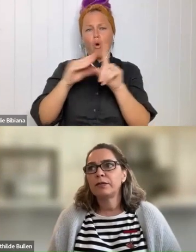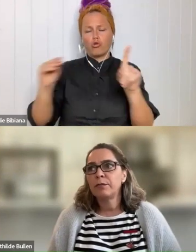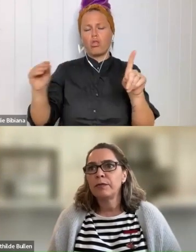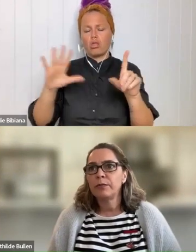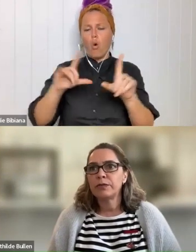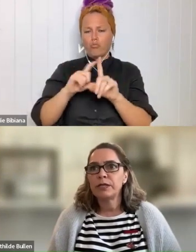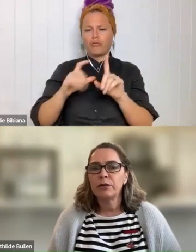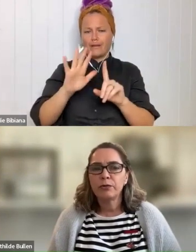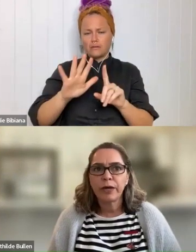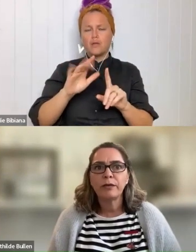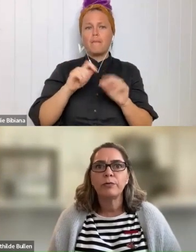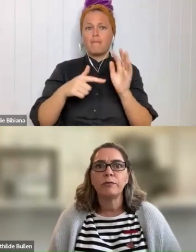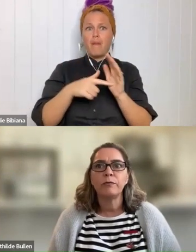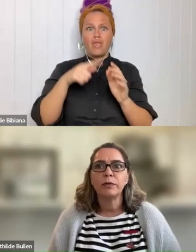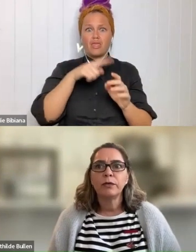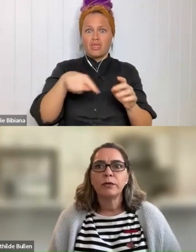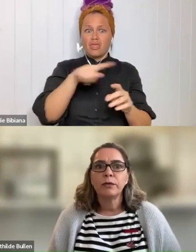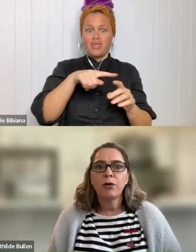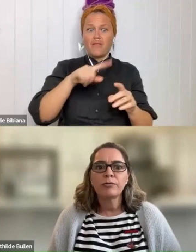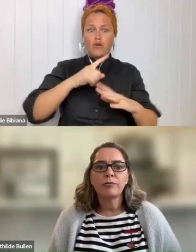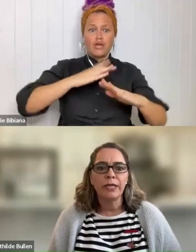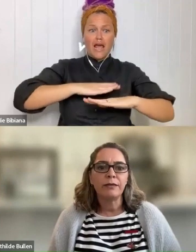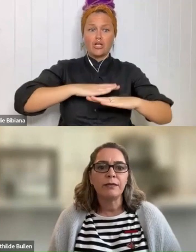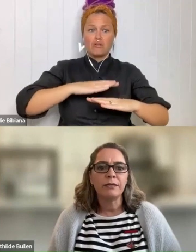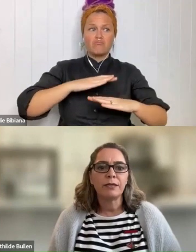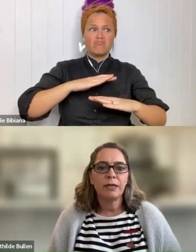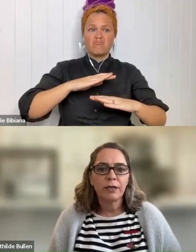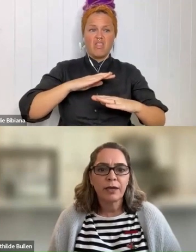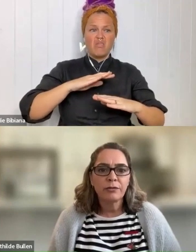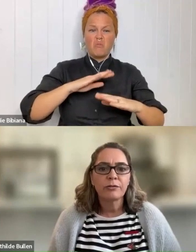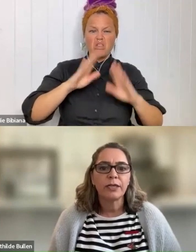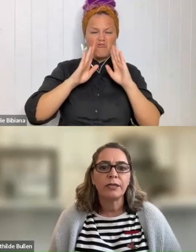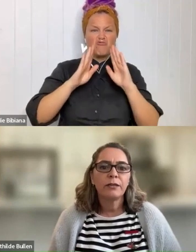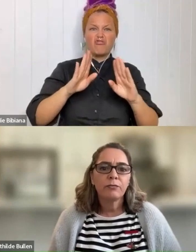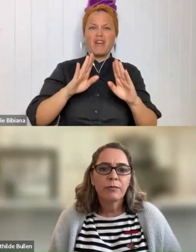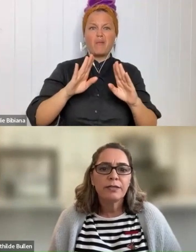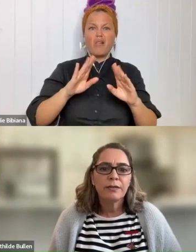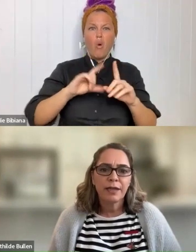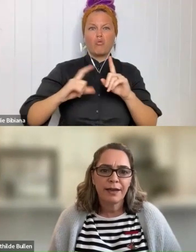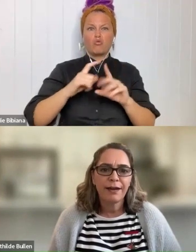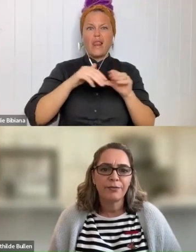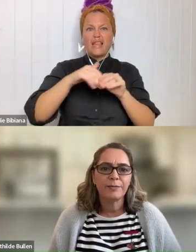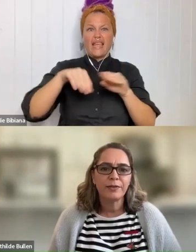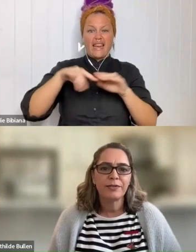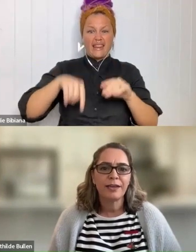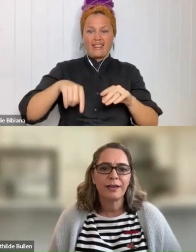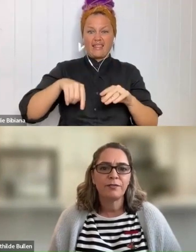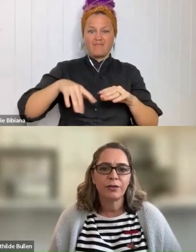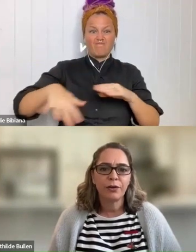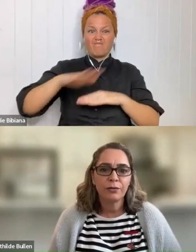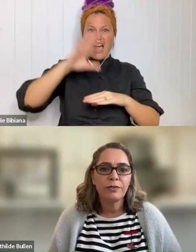some of the most incredible cultural leaders in the country. And the reason they are is because they have to code